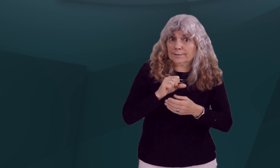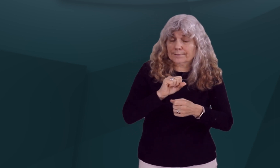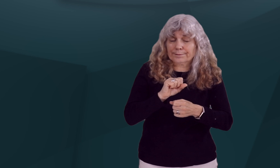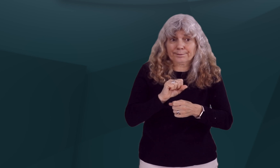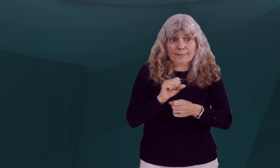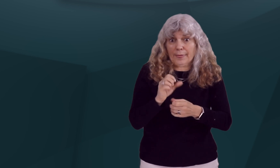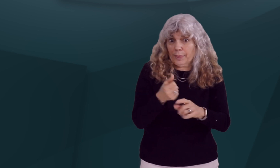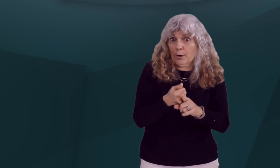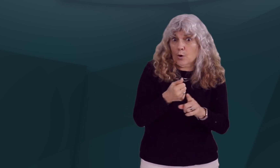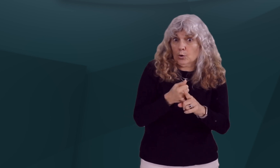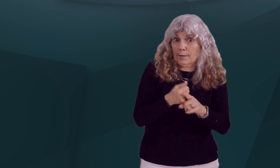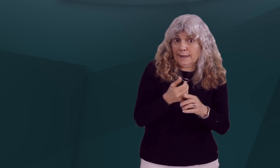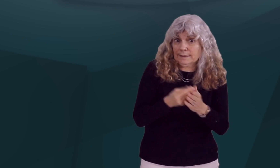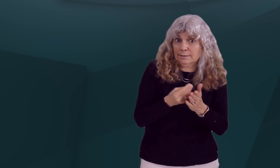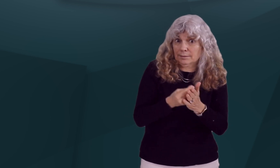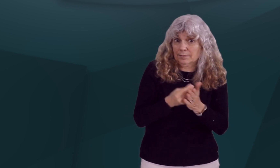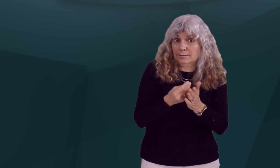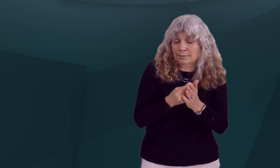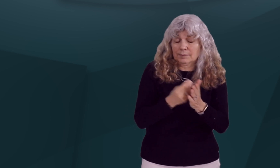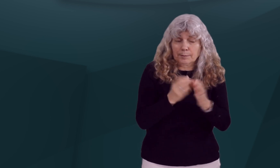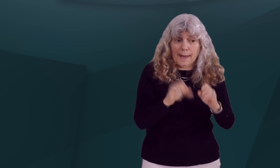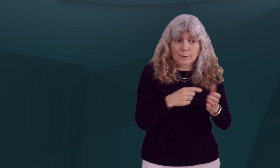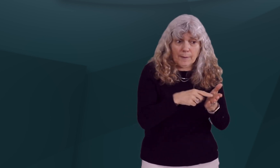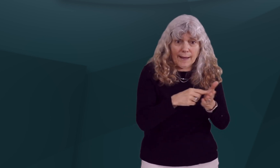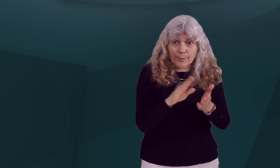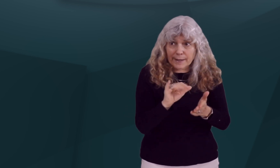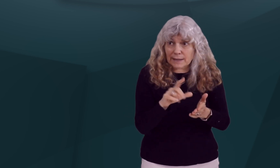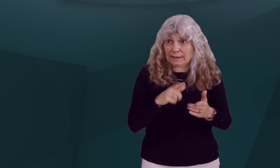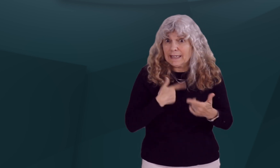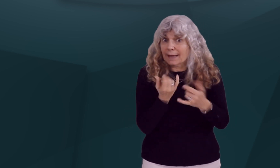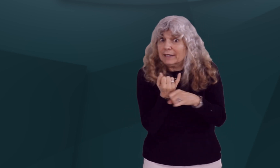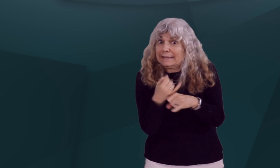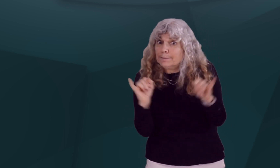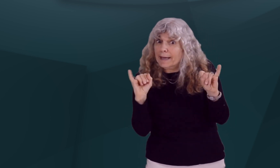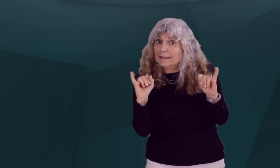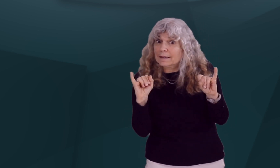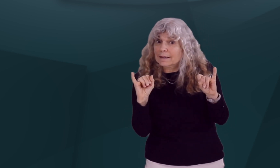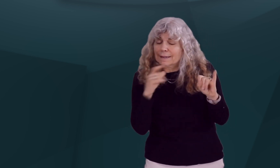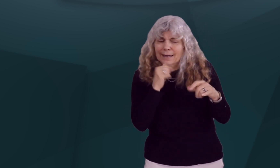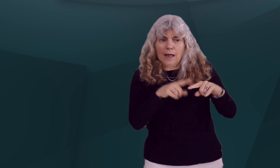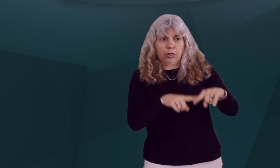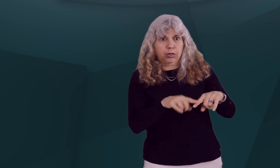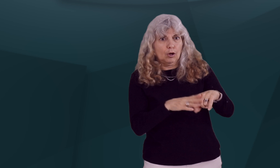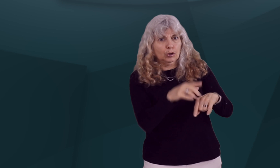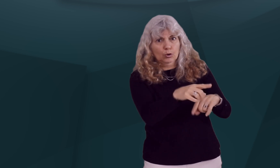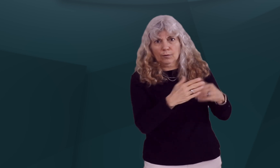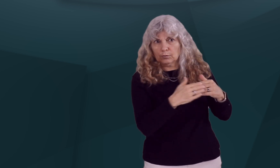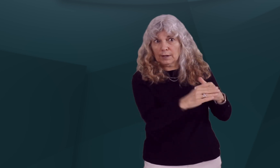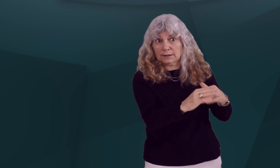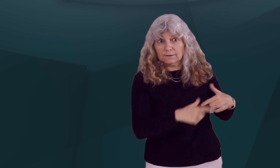earning an income to pay their bills, becoming independent and not relying on you